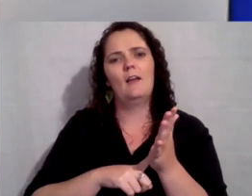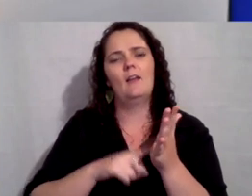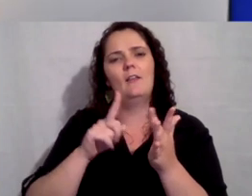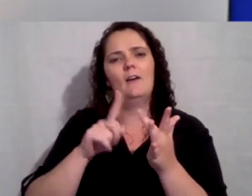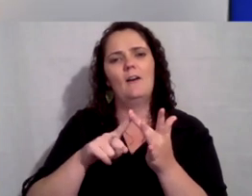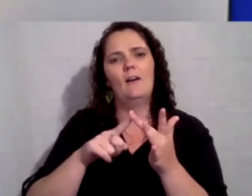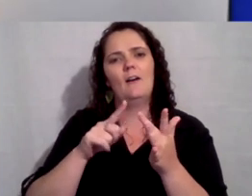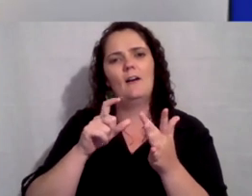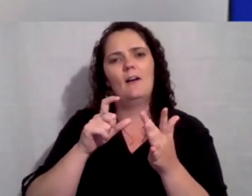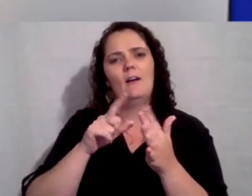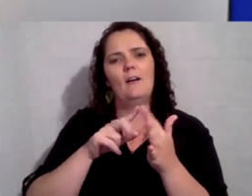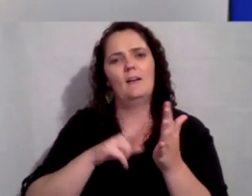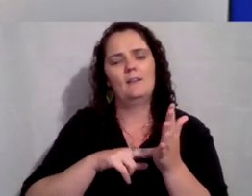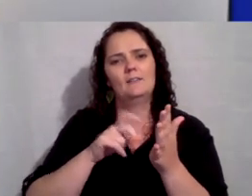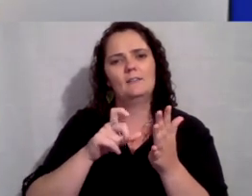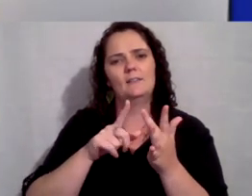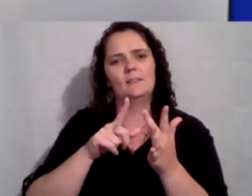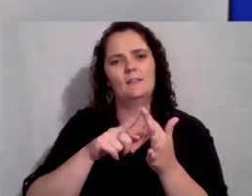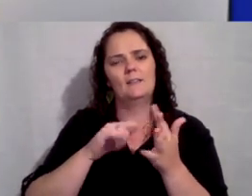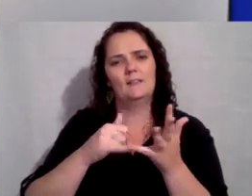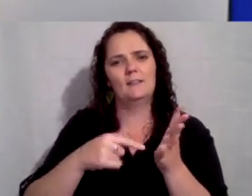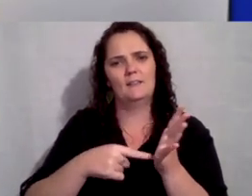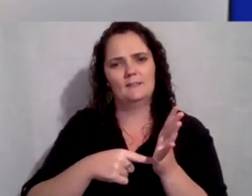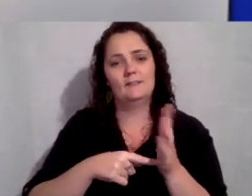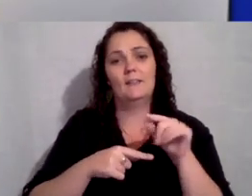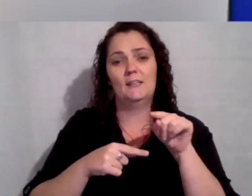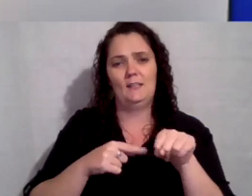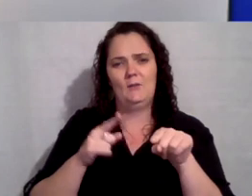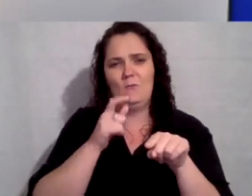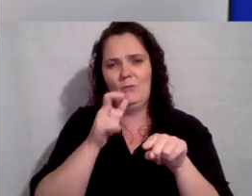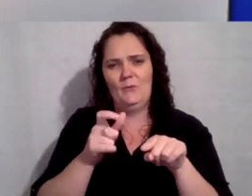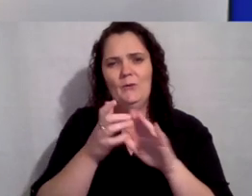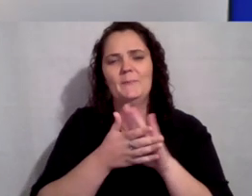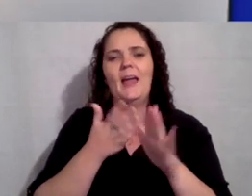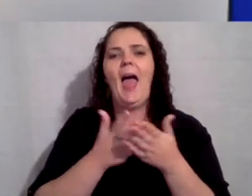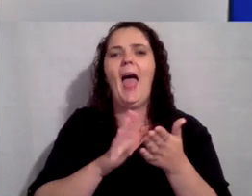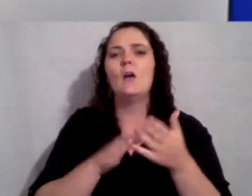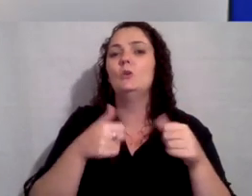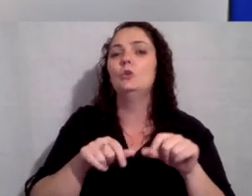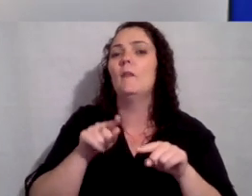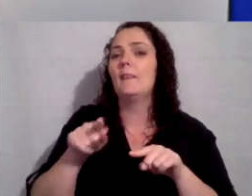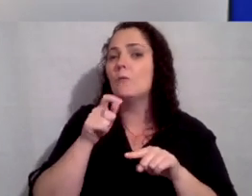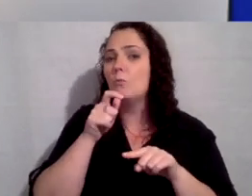P-A-L-I-M-P-S-E-S-T, and talk a little bit about what that word means and the way that it gets used in contemporary practice.